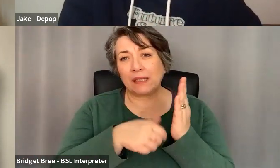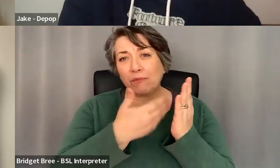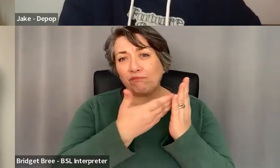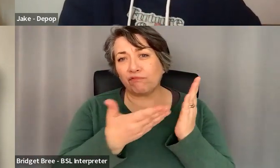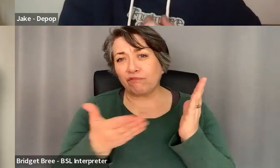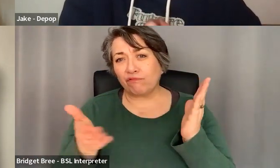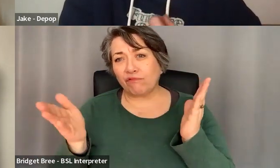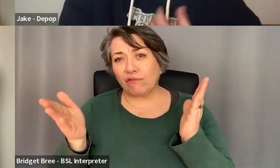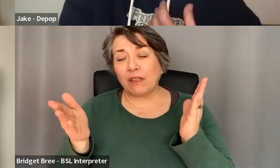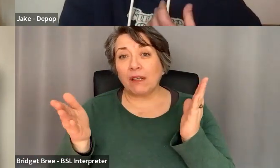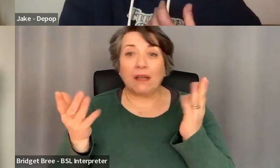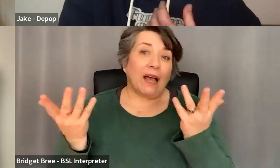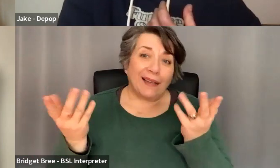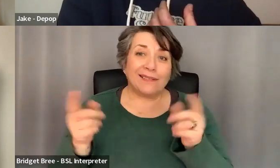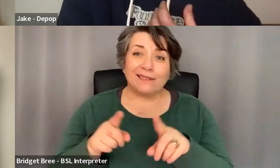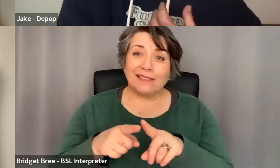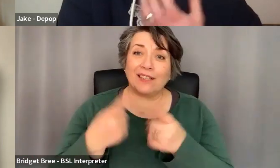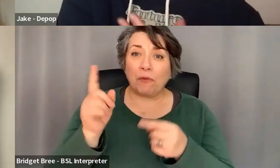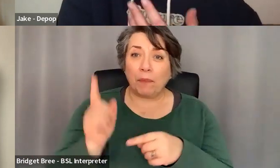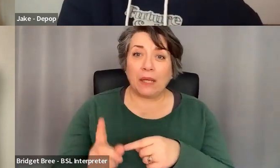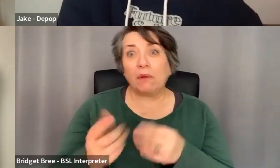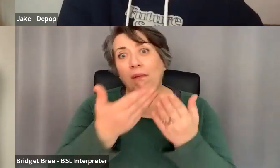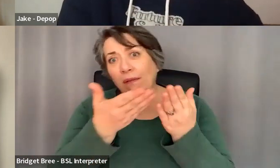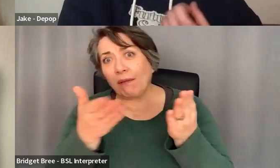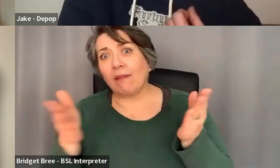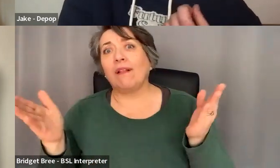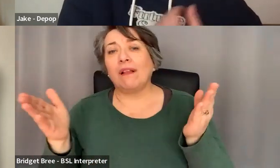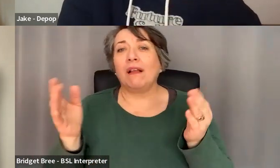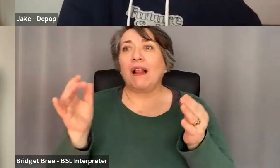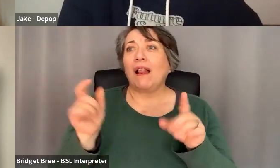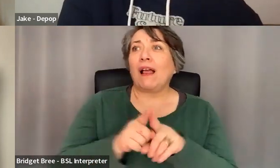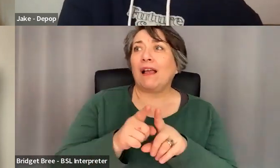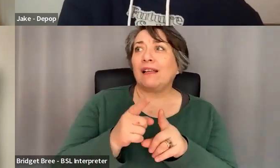of people whether that's potentially a single parent that might not be able to travel in.